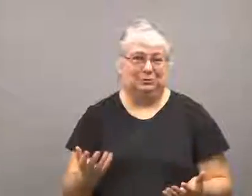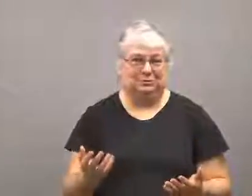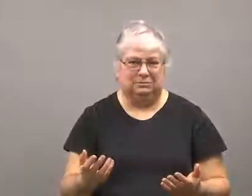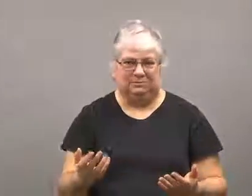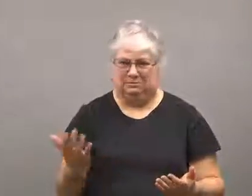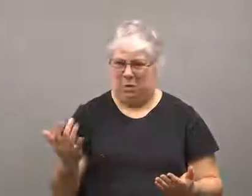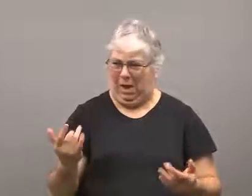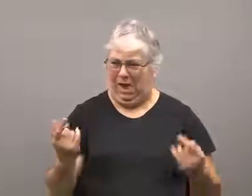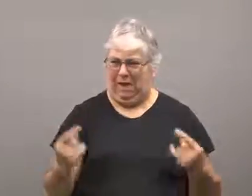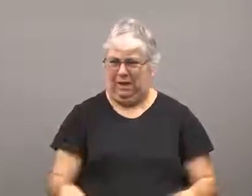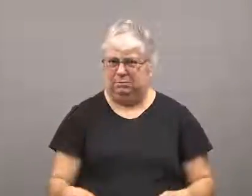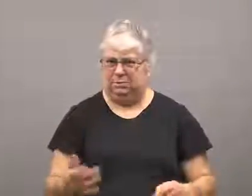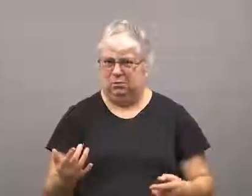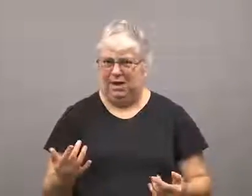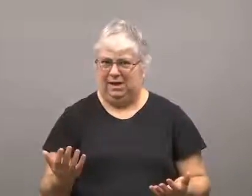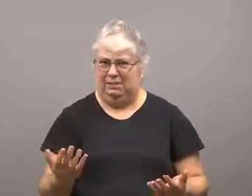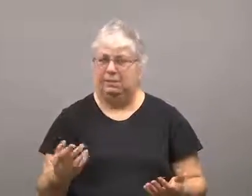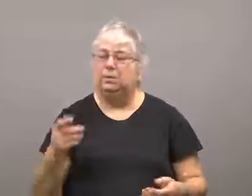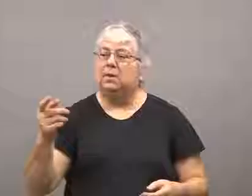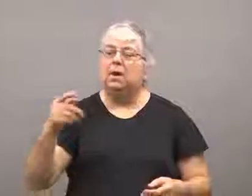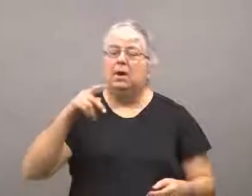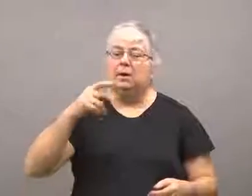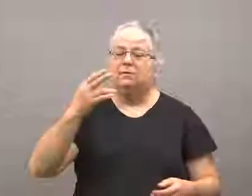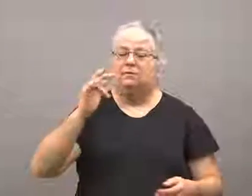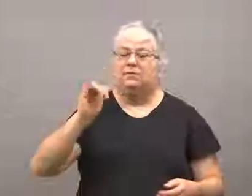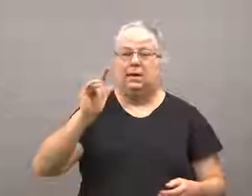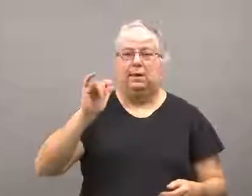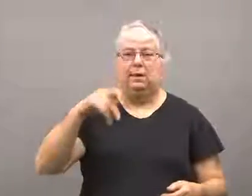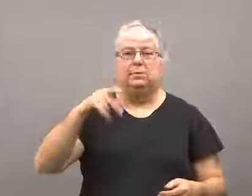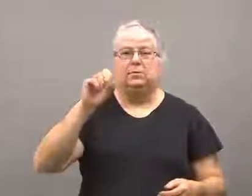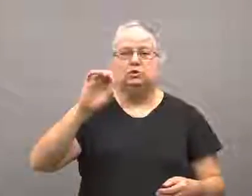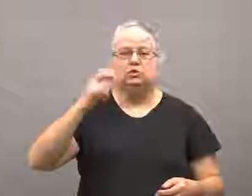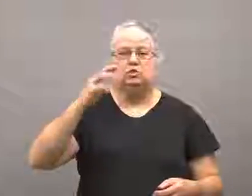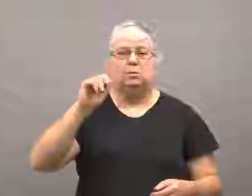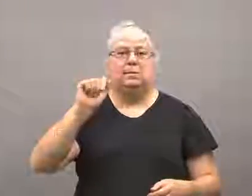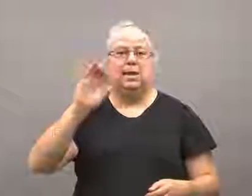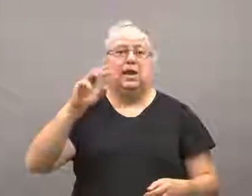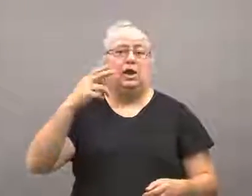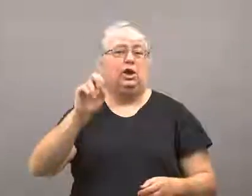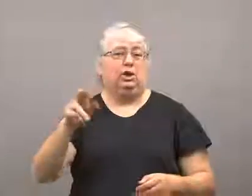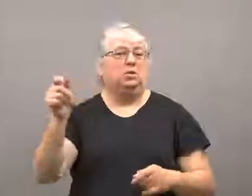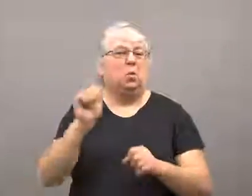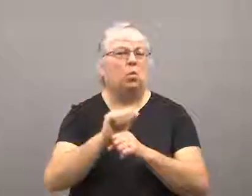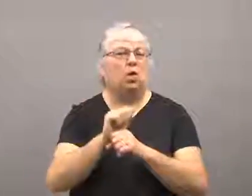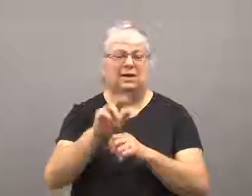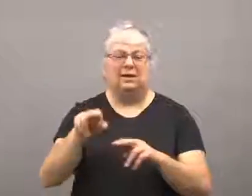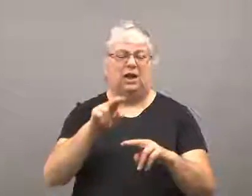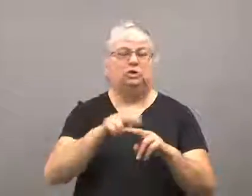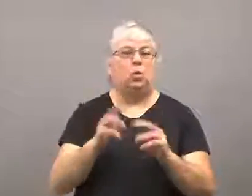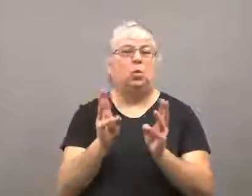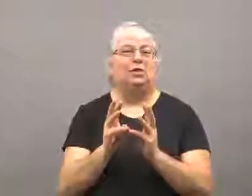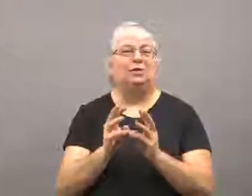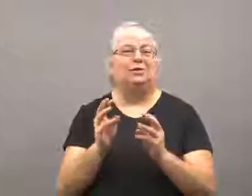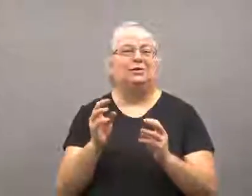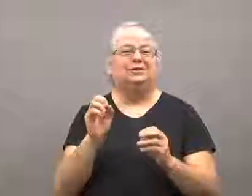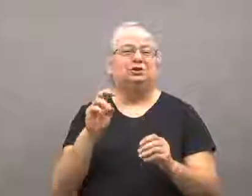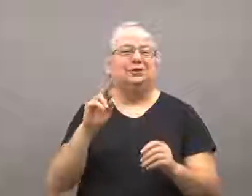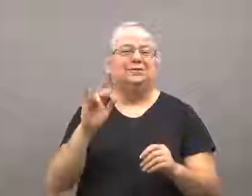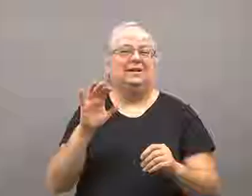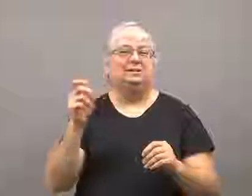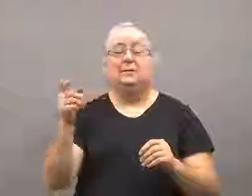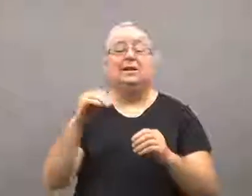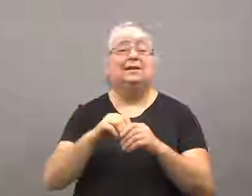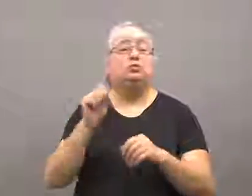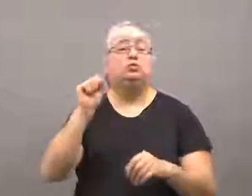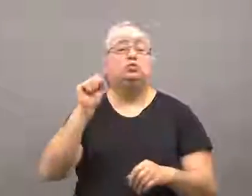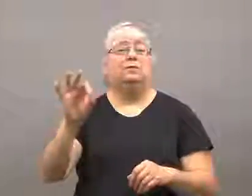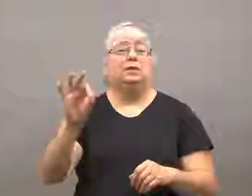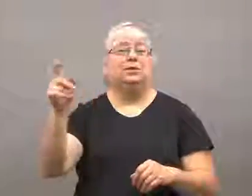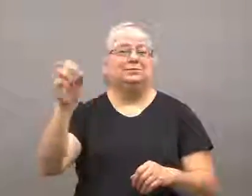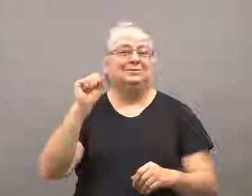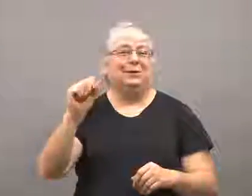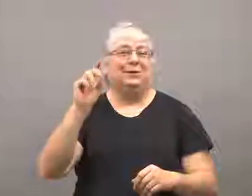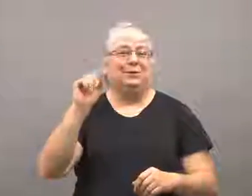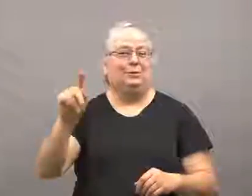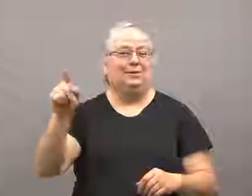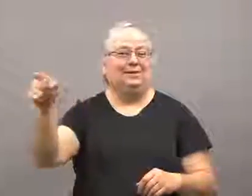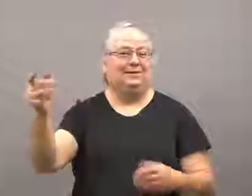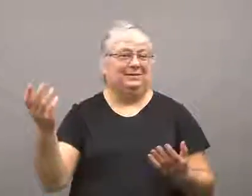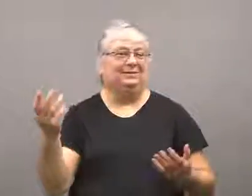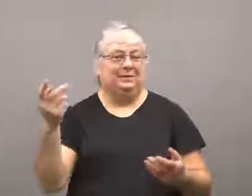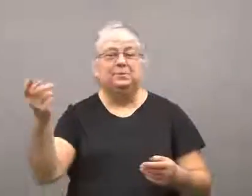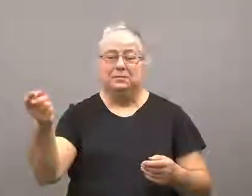Phillip Schumacher of the National Weather Service in Sioux Falls, South Dakota